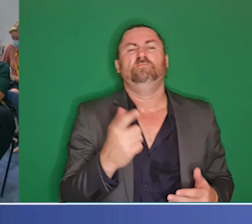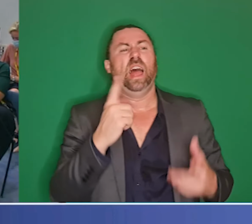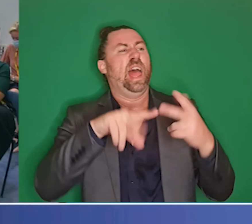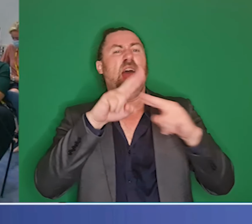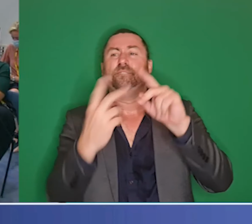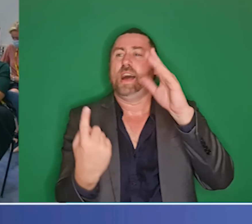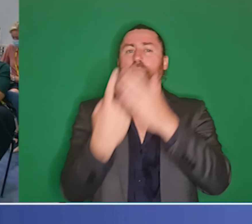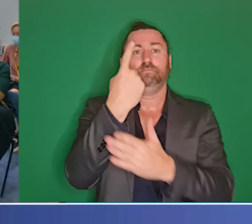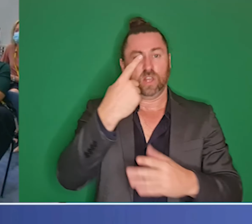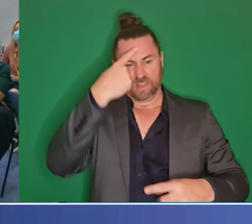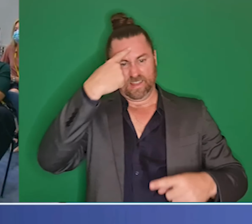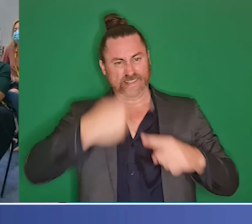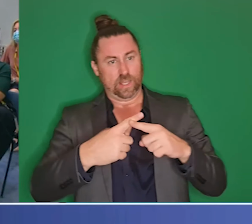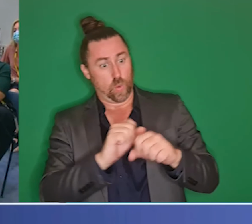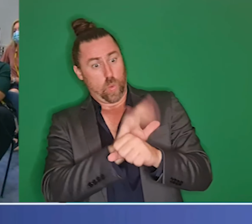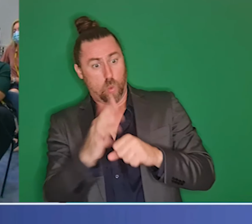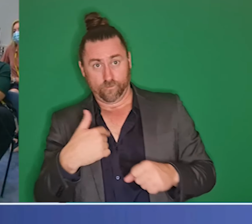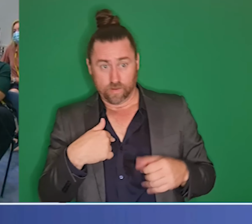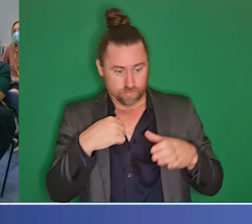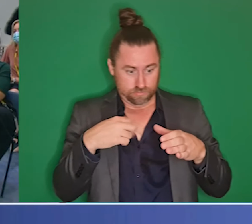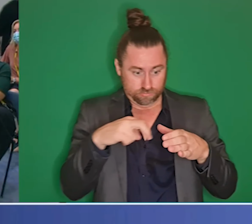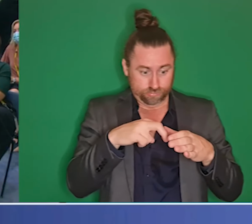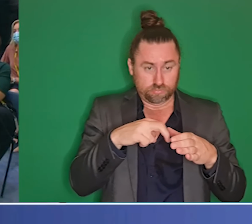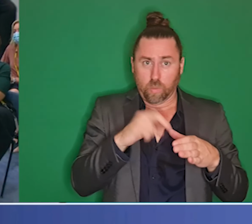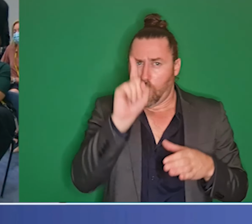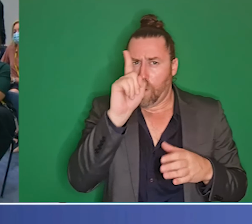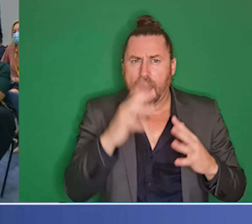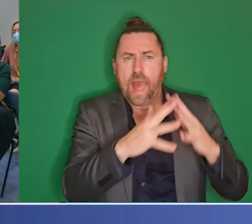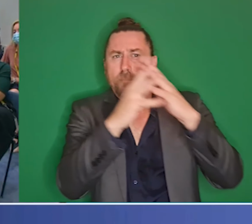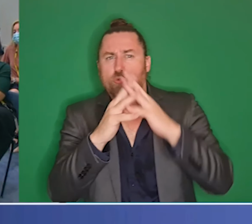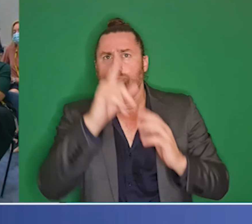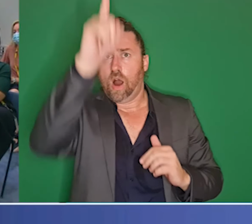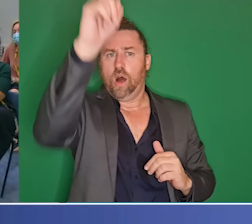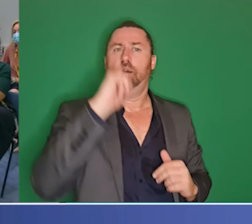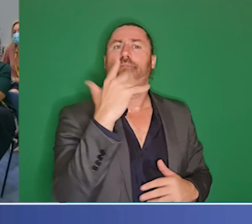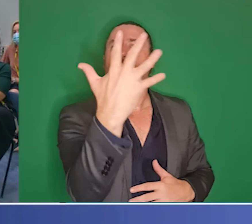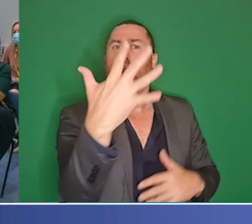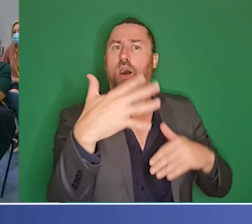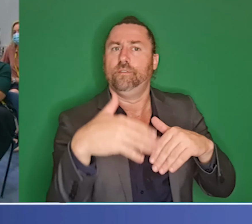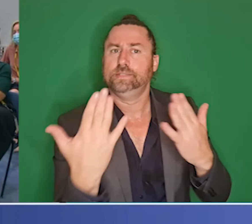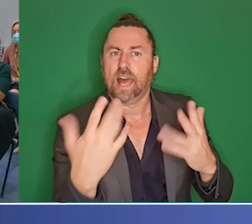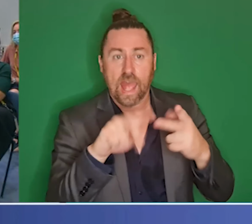but is it possible we do what the US is doing with five days isolation if you test positive?